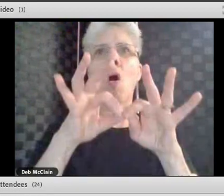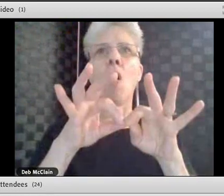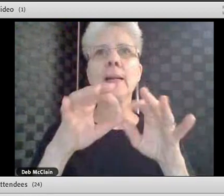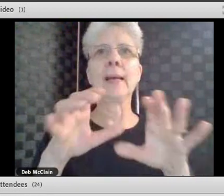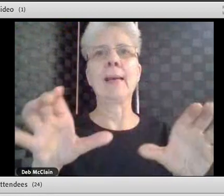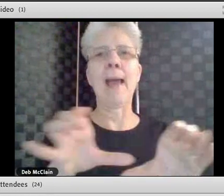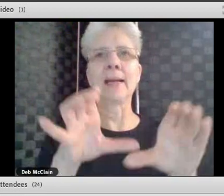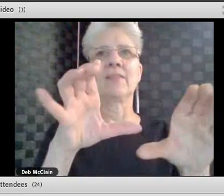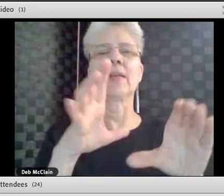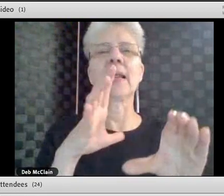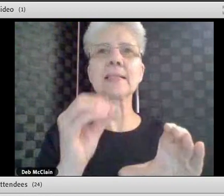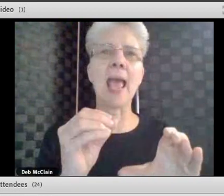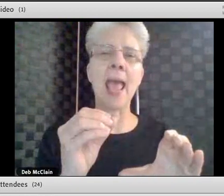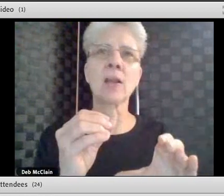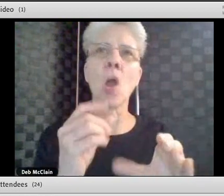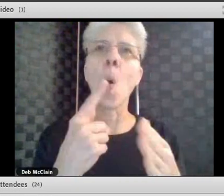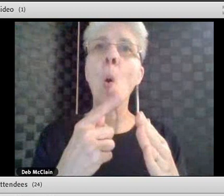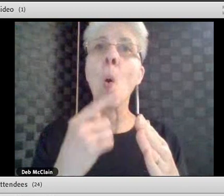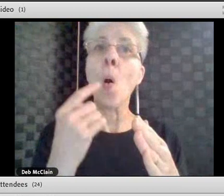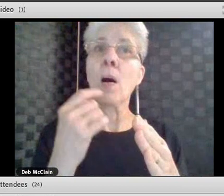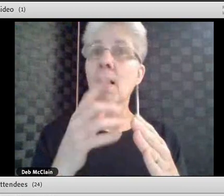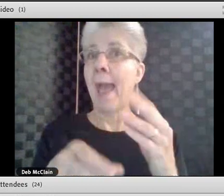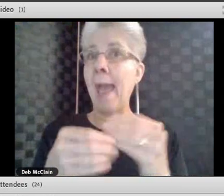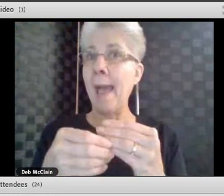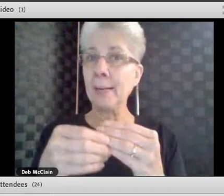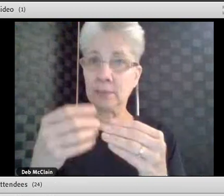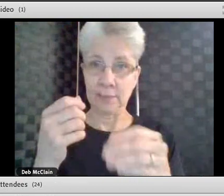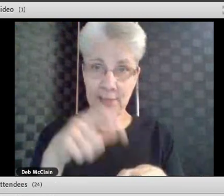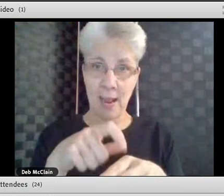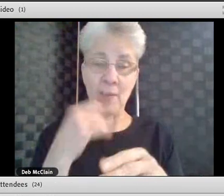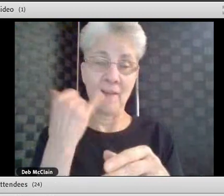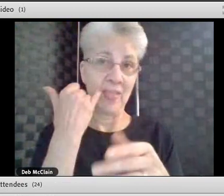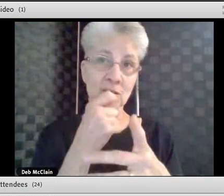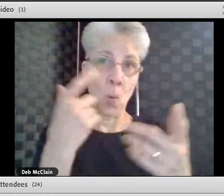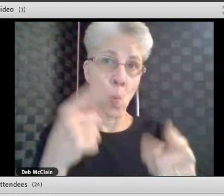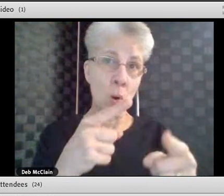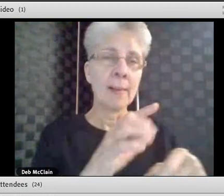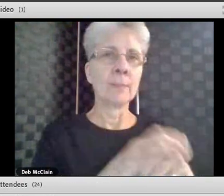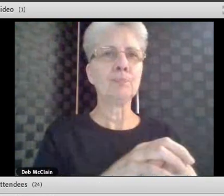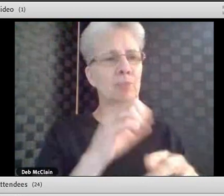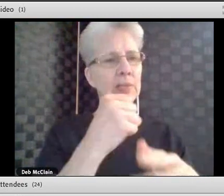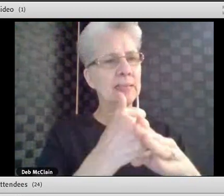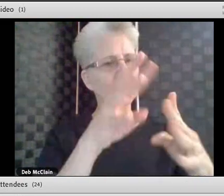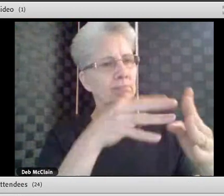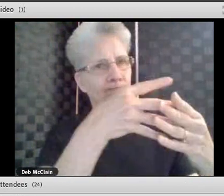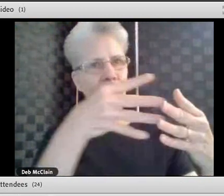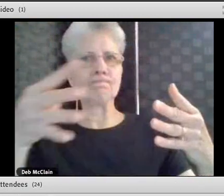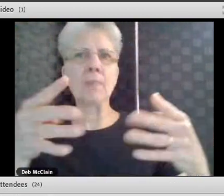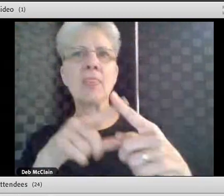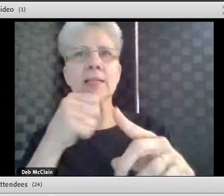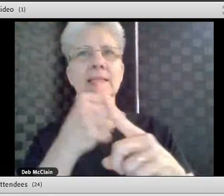and high-priority activities, and then schedule contingency time in case things don't work out, but, you know, make a timeline,